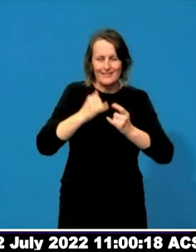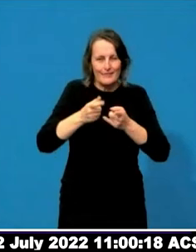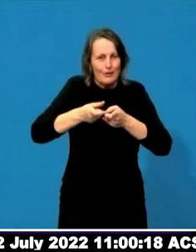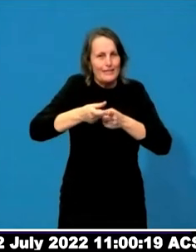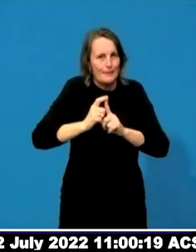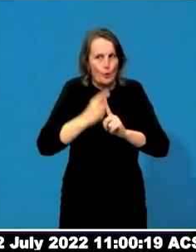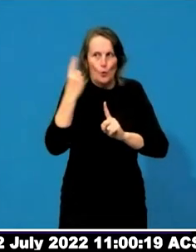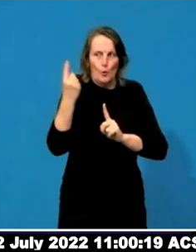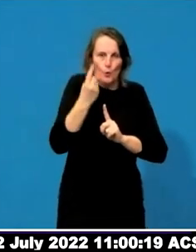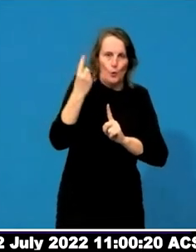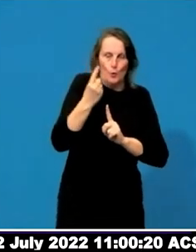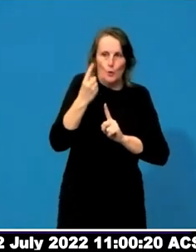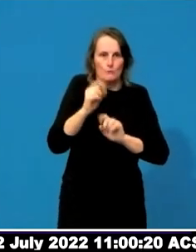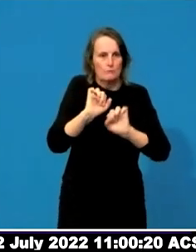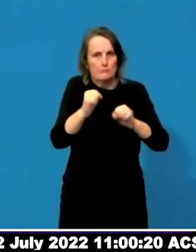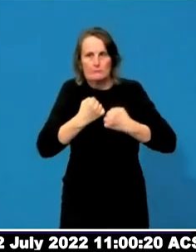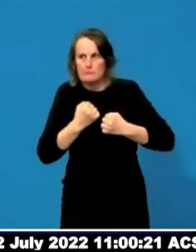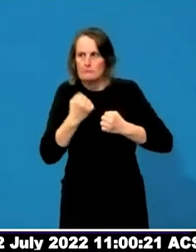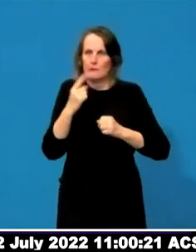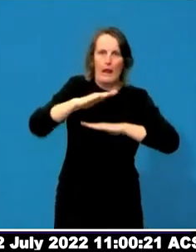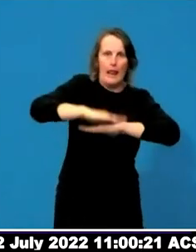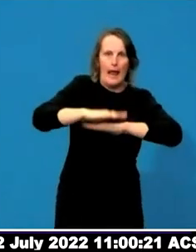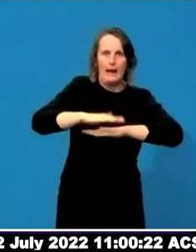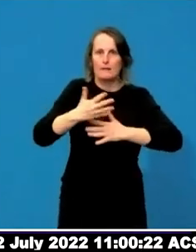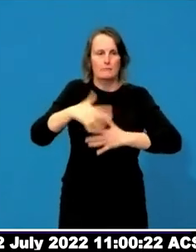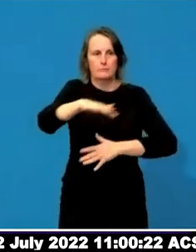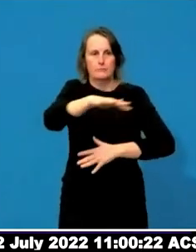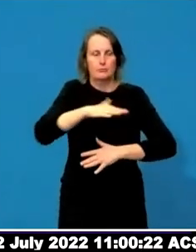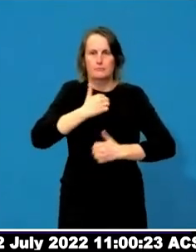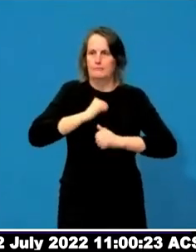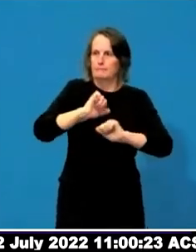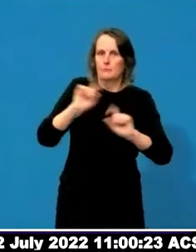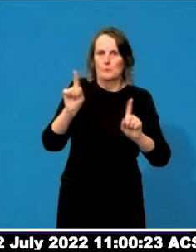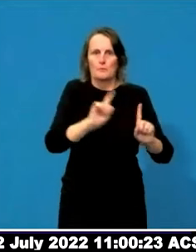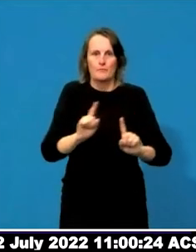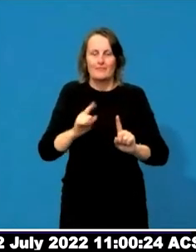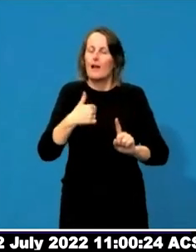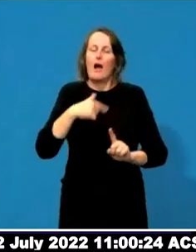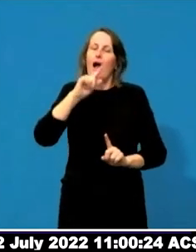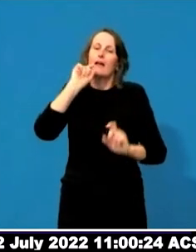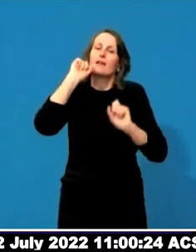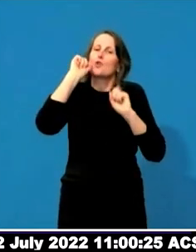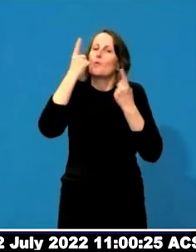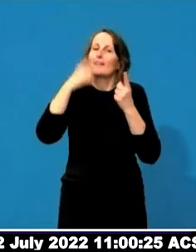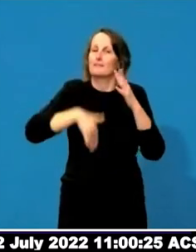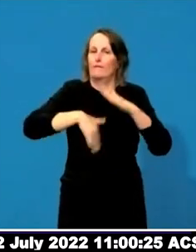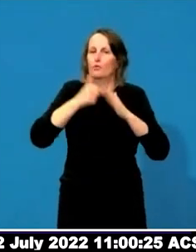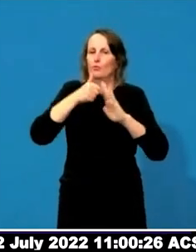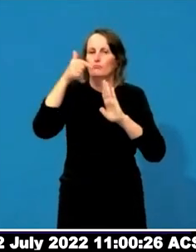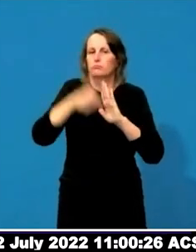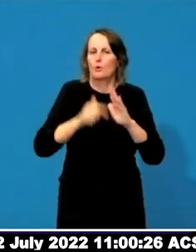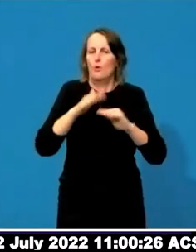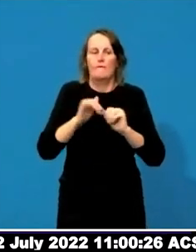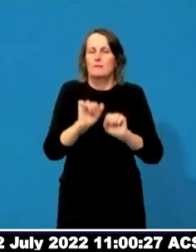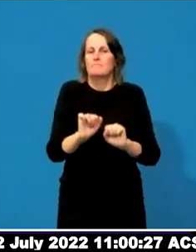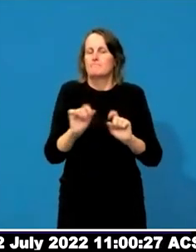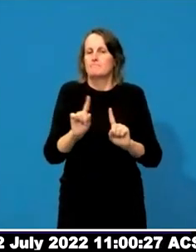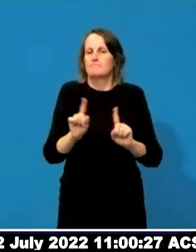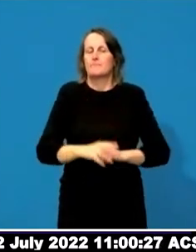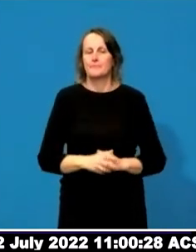And, look, I can't pretend to be across the issue of land